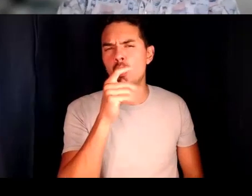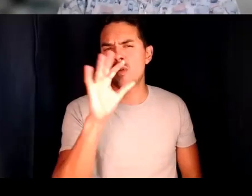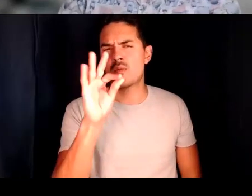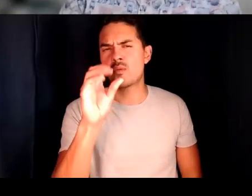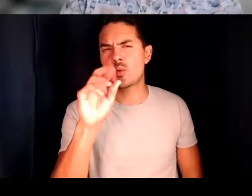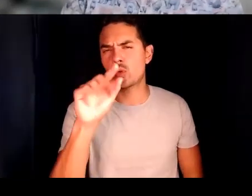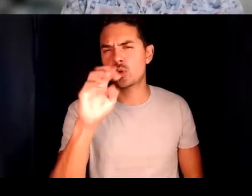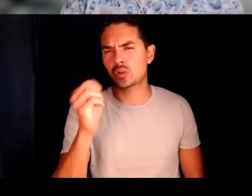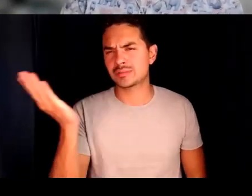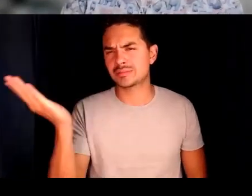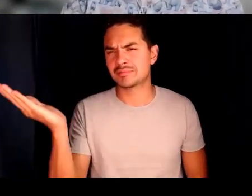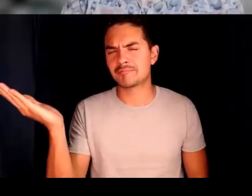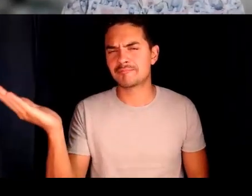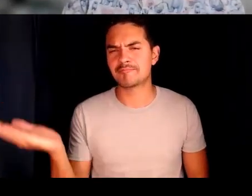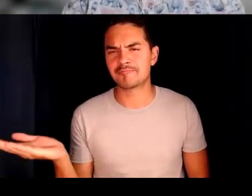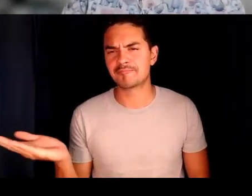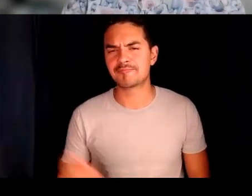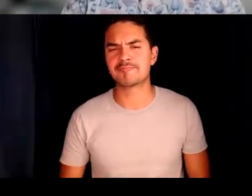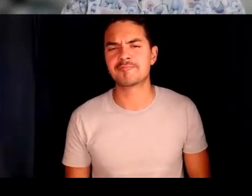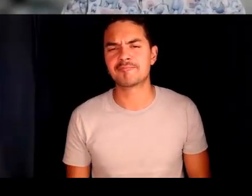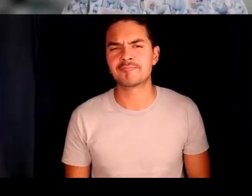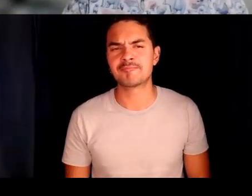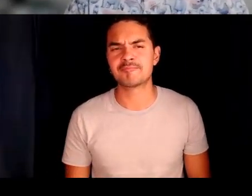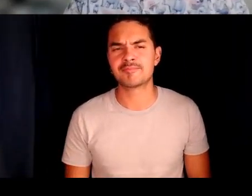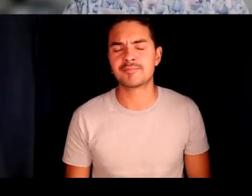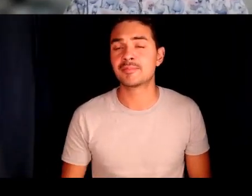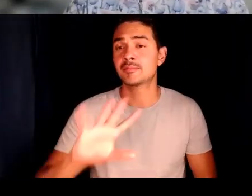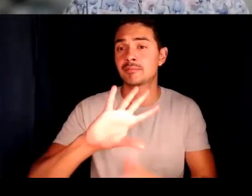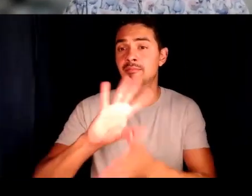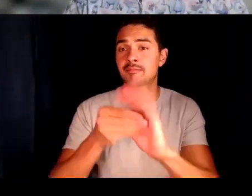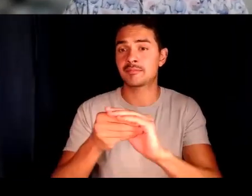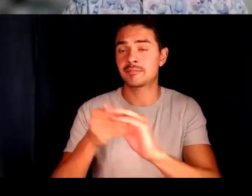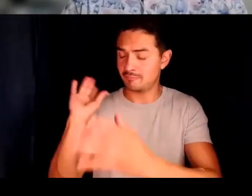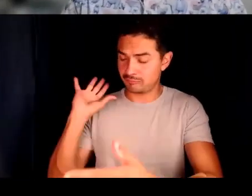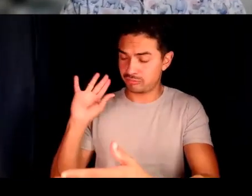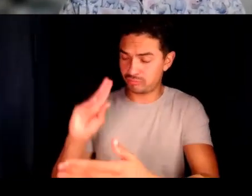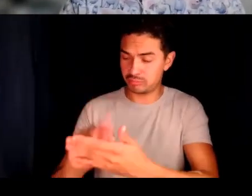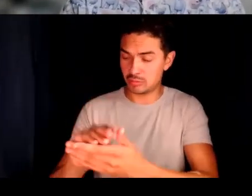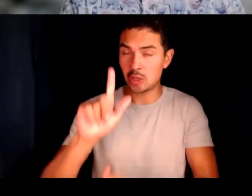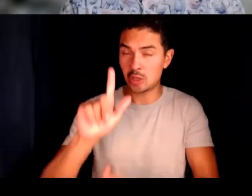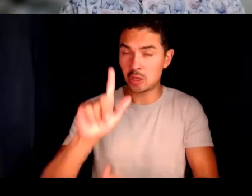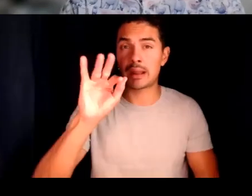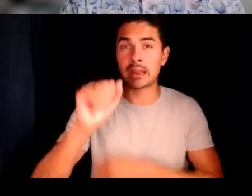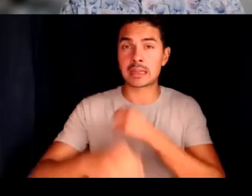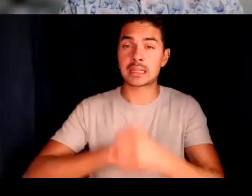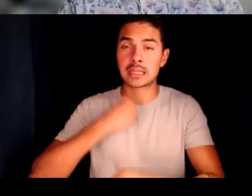FORGE has been around for 29 years. It's a trans-led anti-violence organization